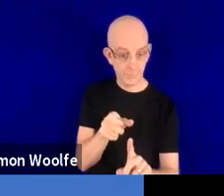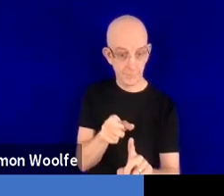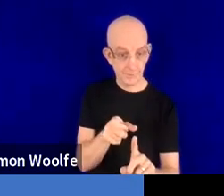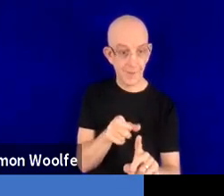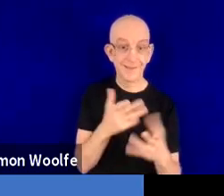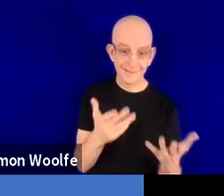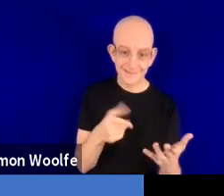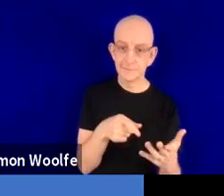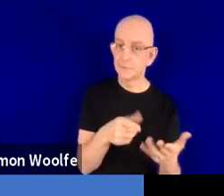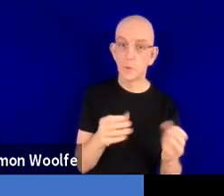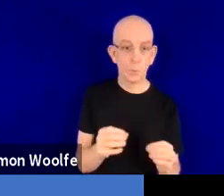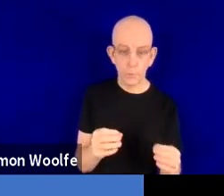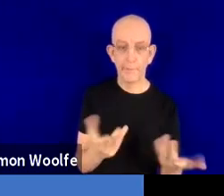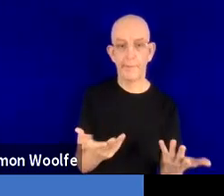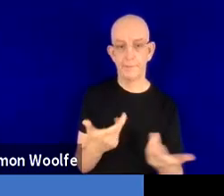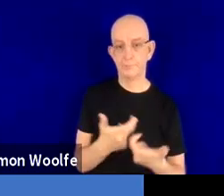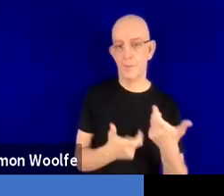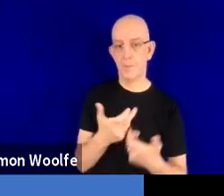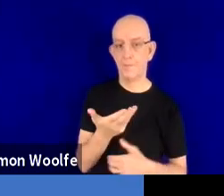disability benefits as kind of long term programs